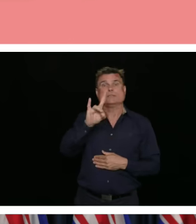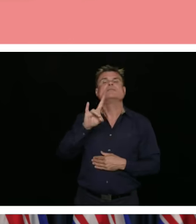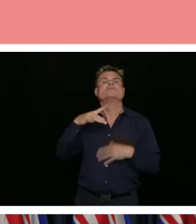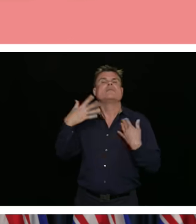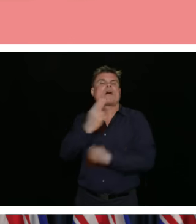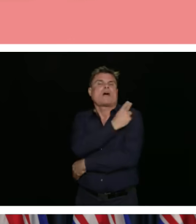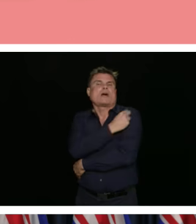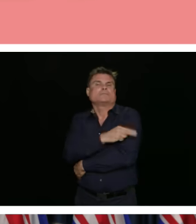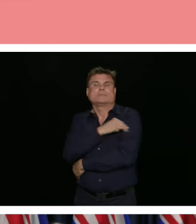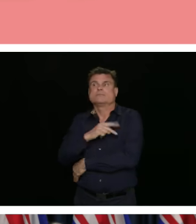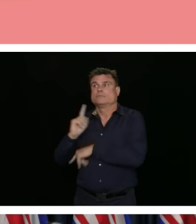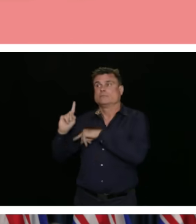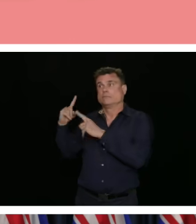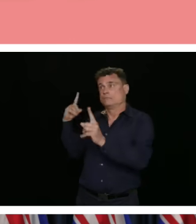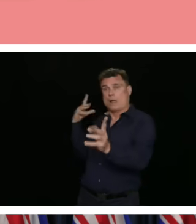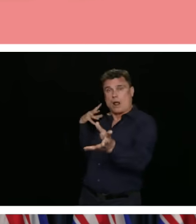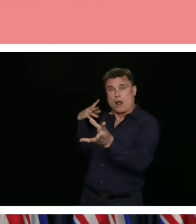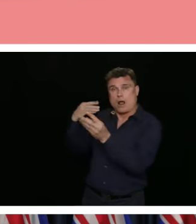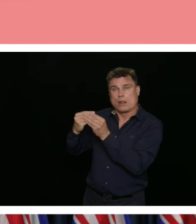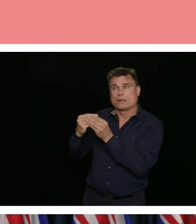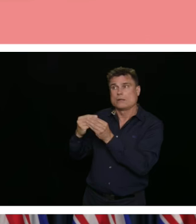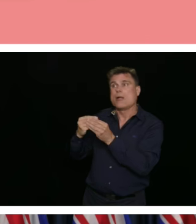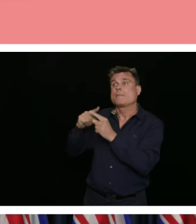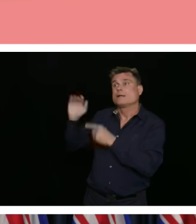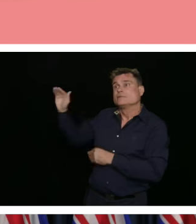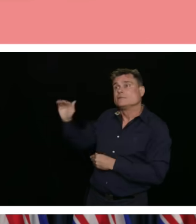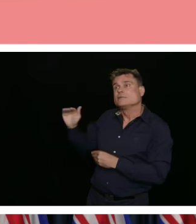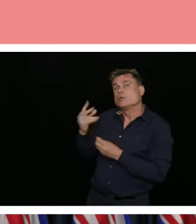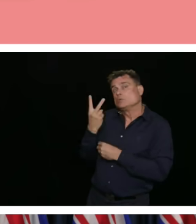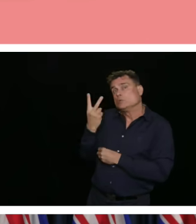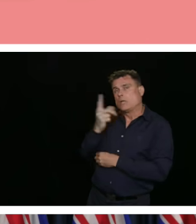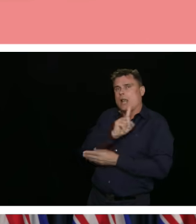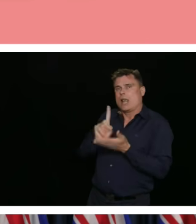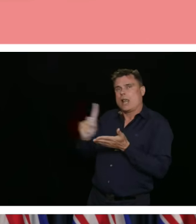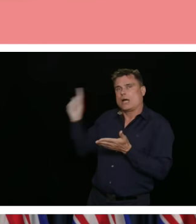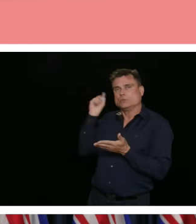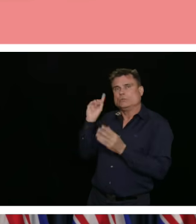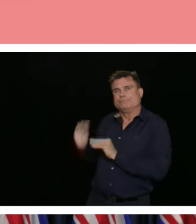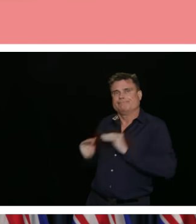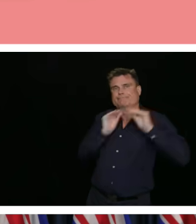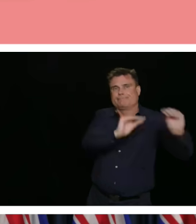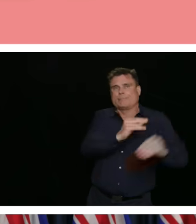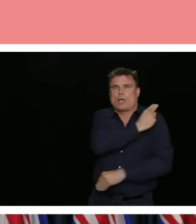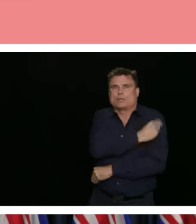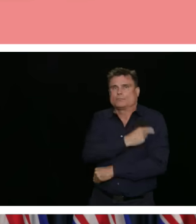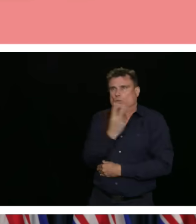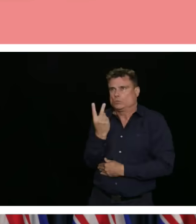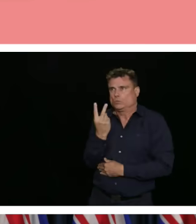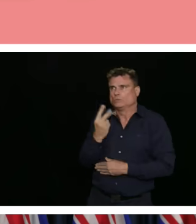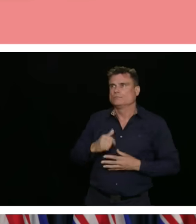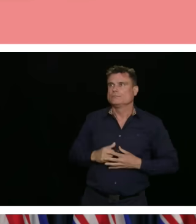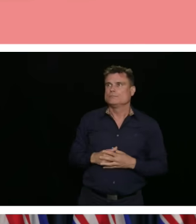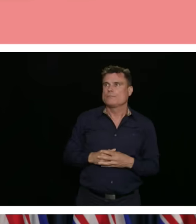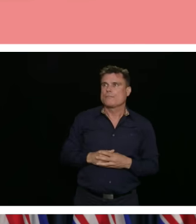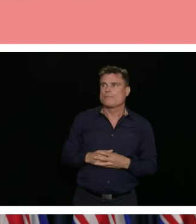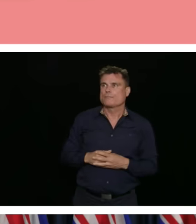briefing on the first month of our surgical renewal plan with Michael Marchbank. Tomorrow at 3:00 we'll be presenting a written